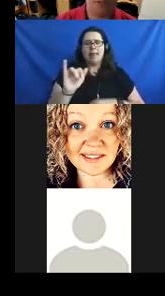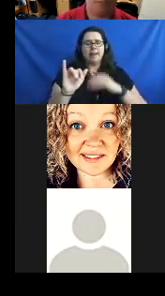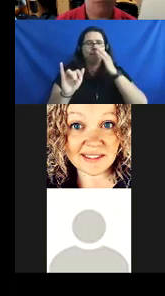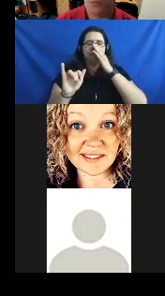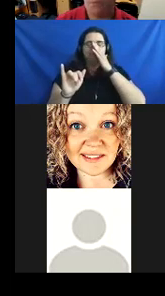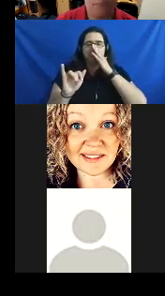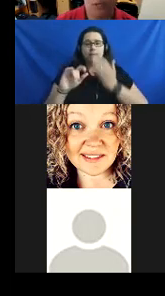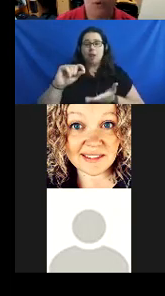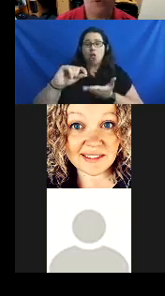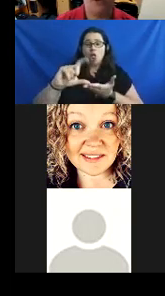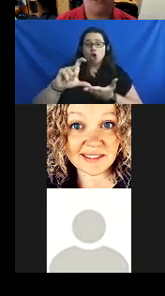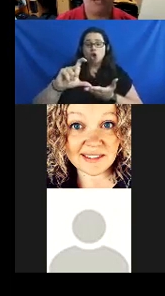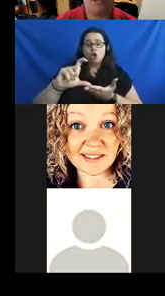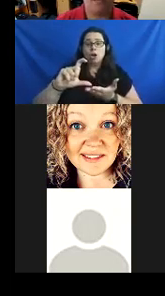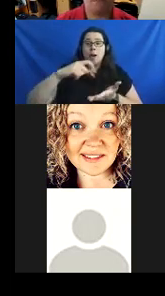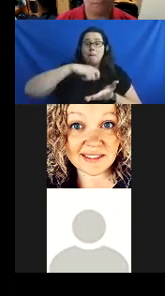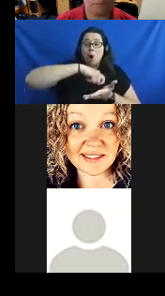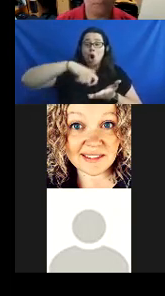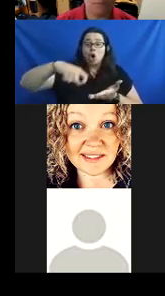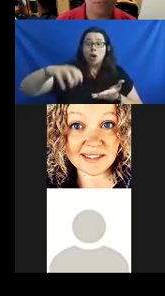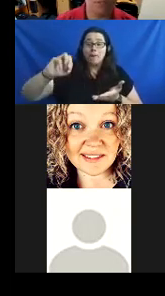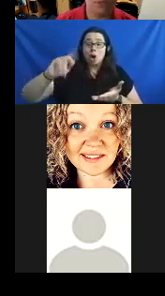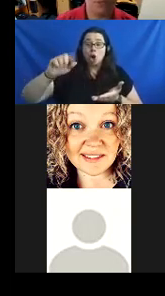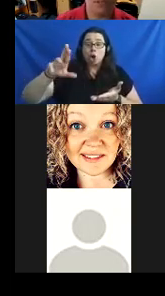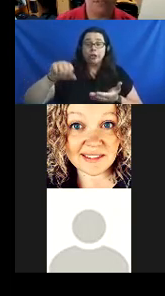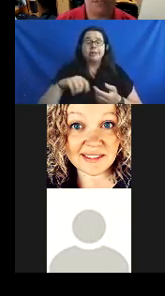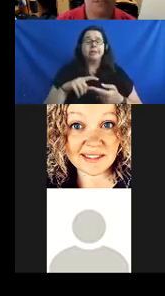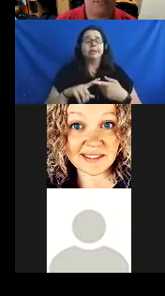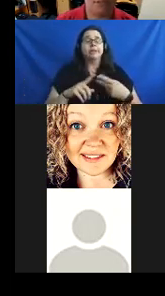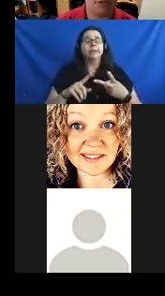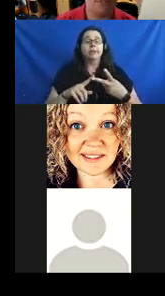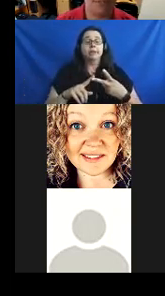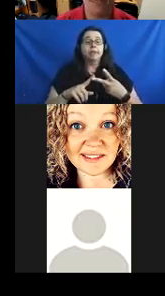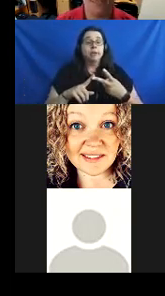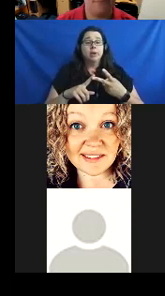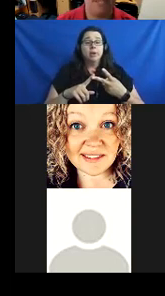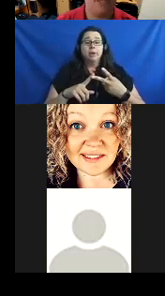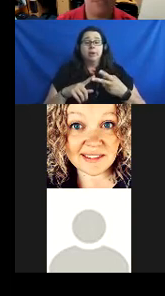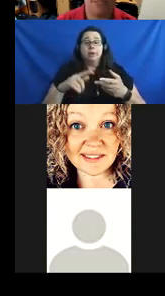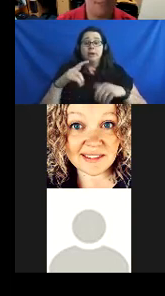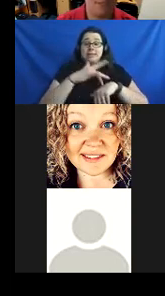MARKERS, YOU KNOW, TACTILE MARKS, SOME OF THOSE OTHER